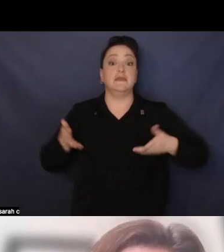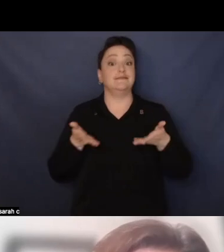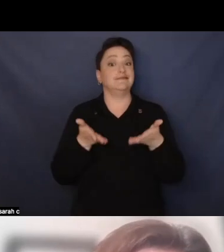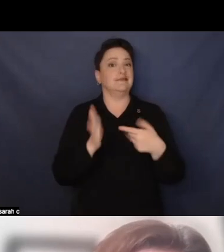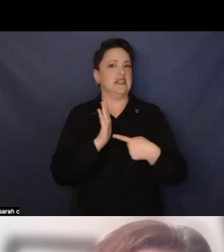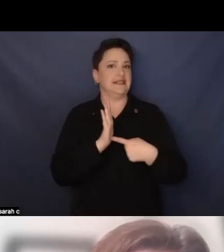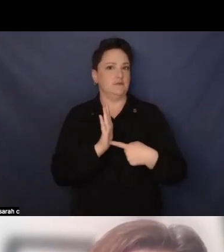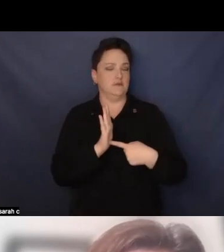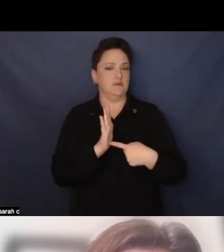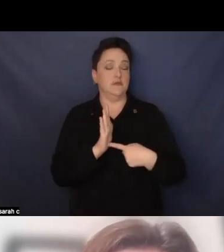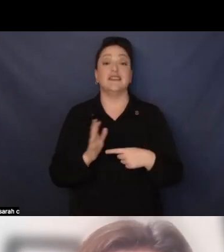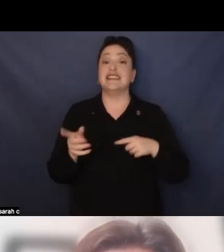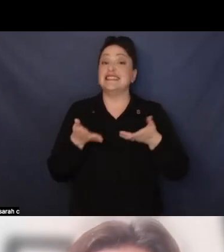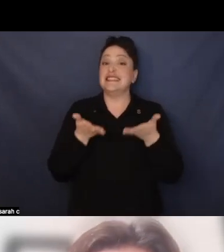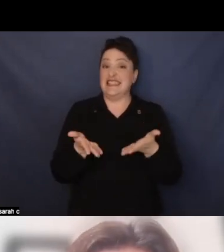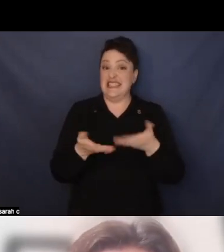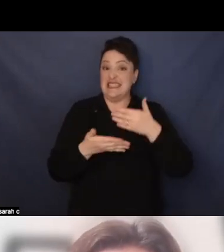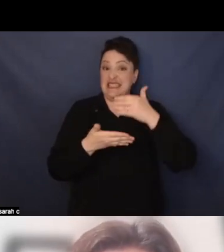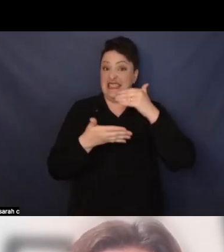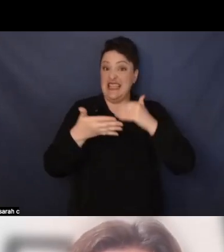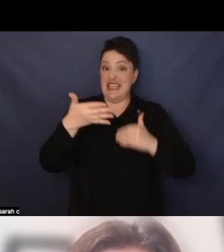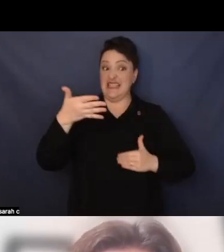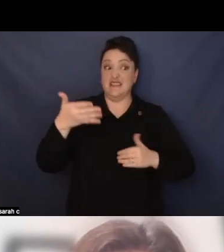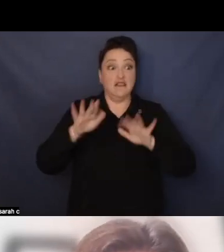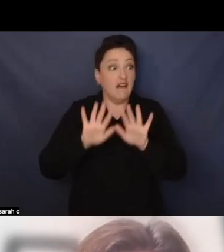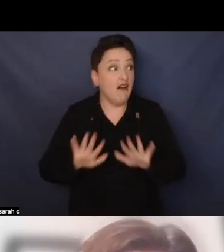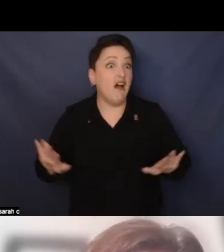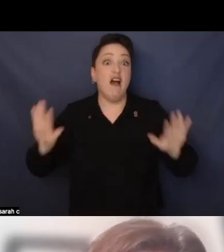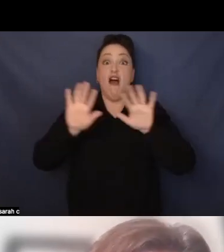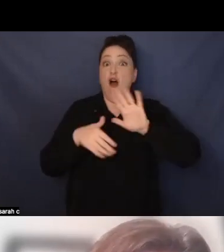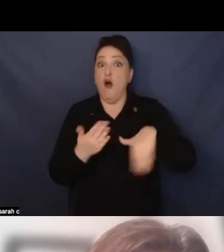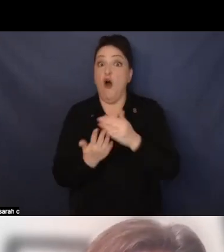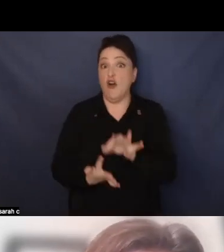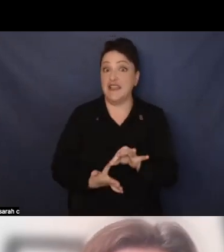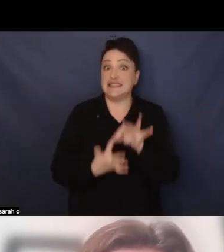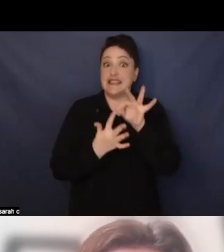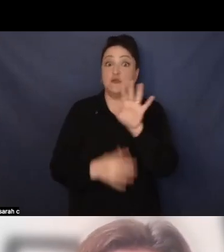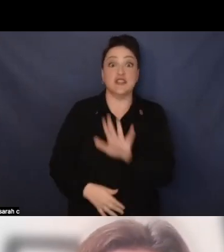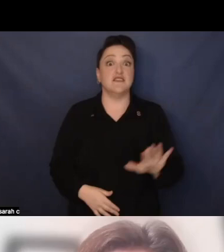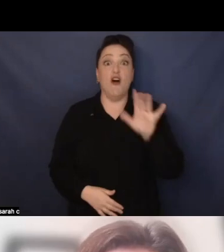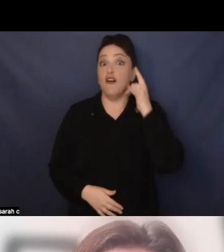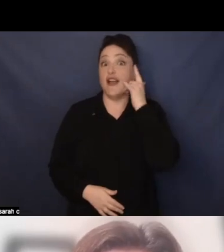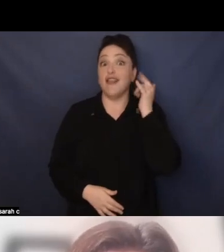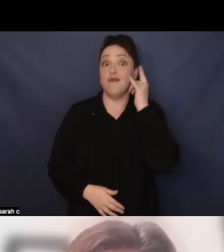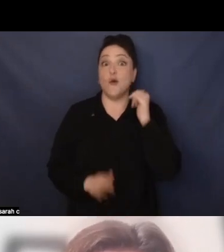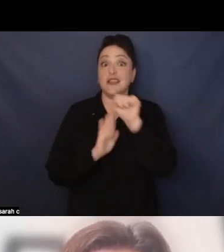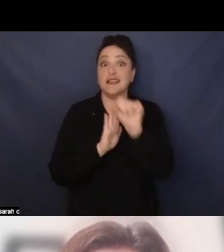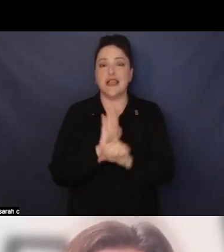not a comprehensive review of local exceptions in California. But just to give you a sense.